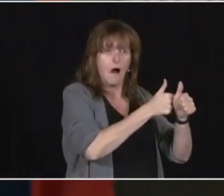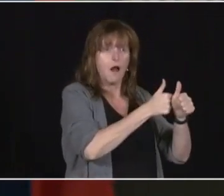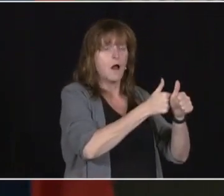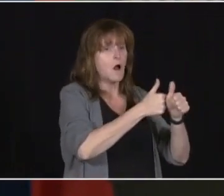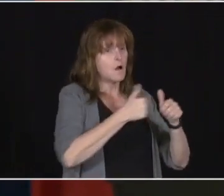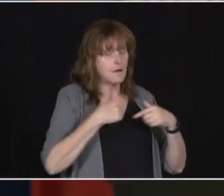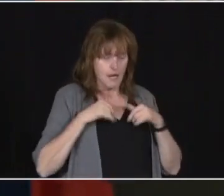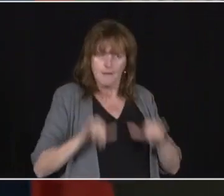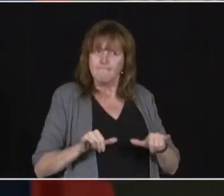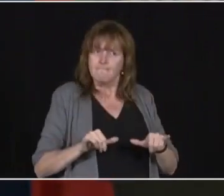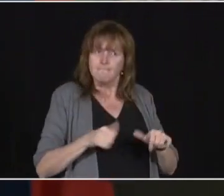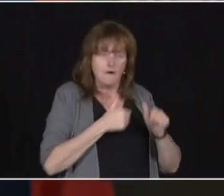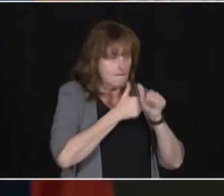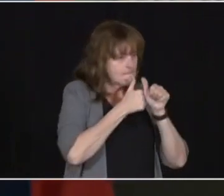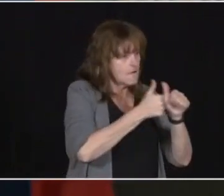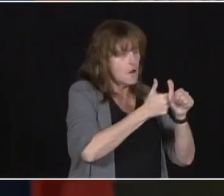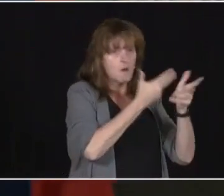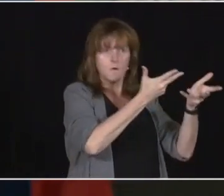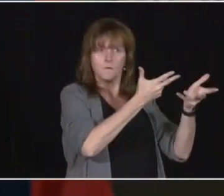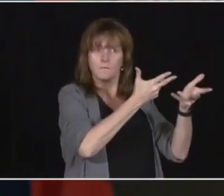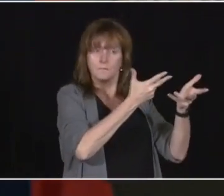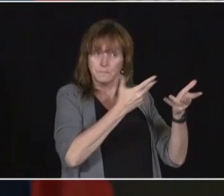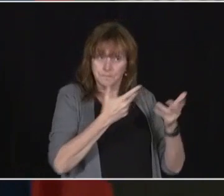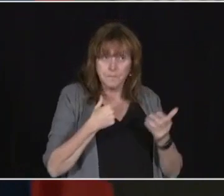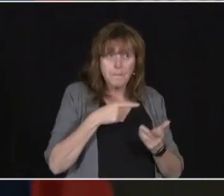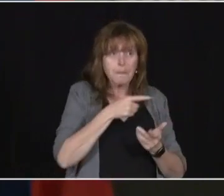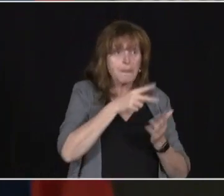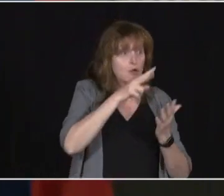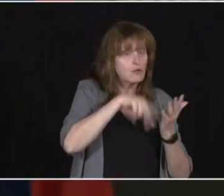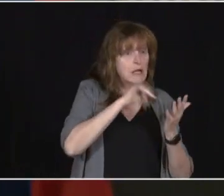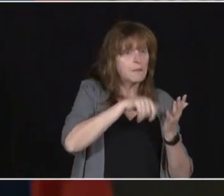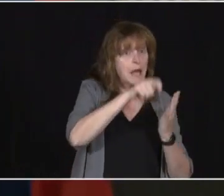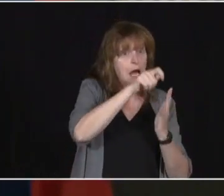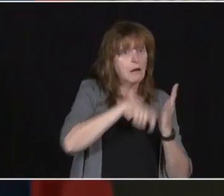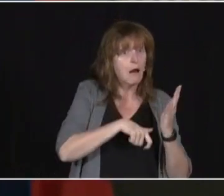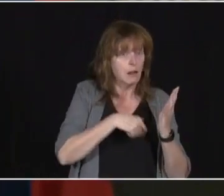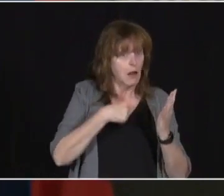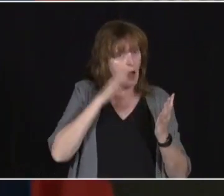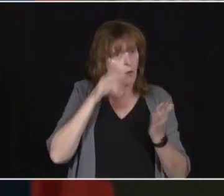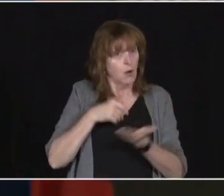I'm not moving from health and science and I'm going to read the article and bounce it off